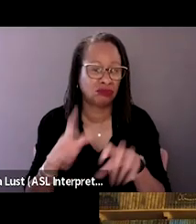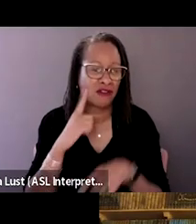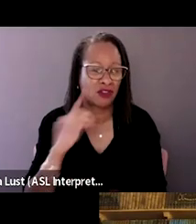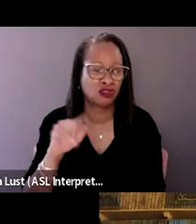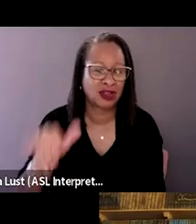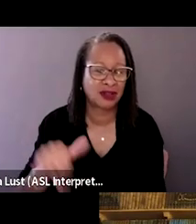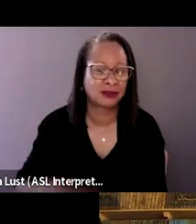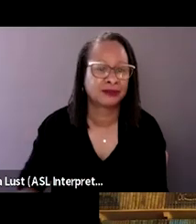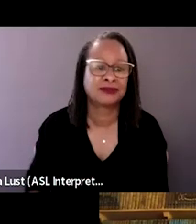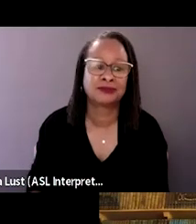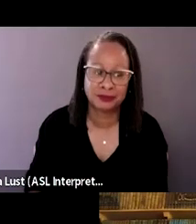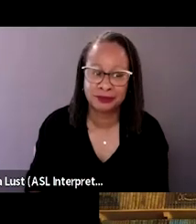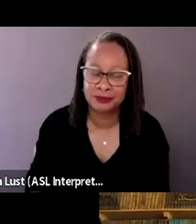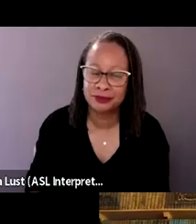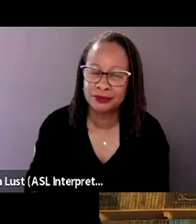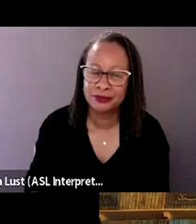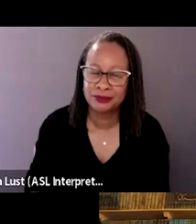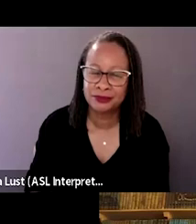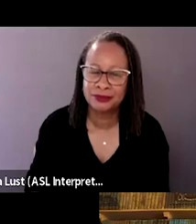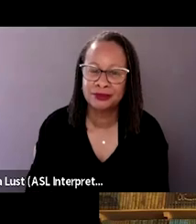Are from your documentary, which is channel or broadcaster.